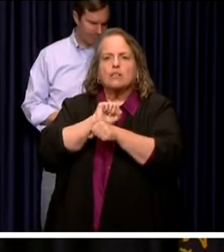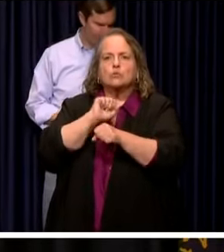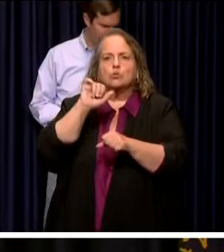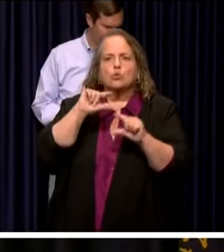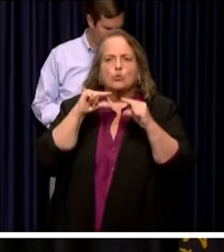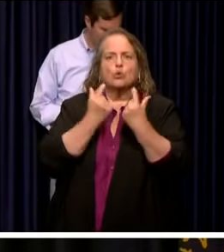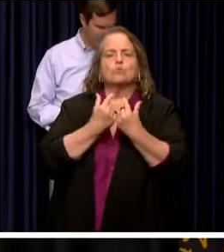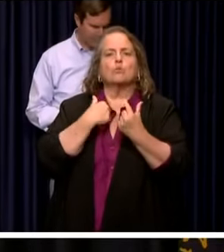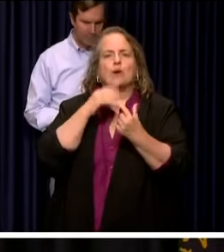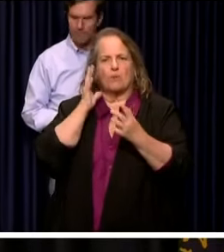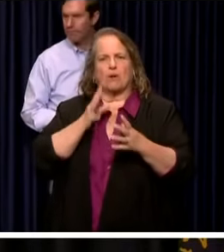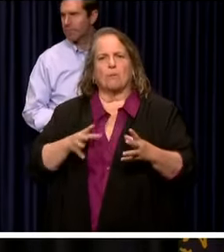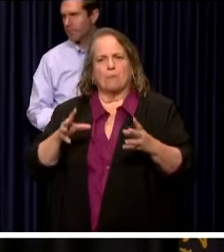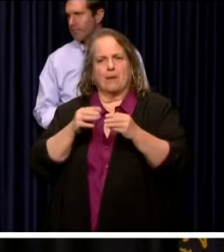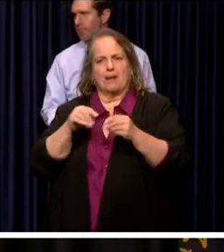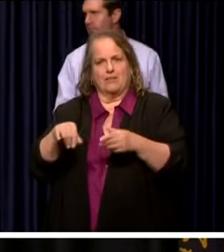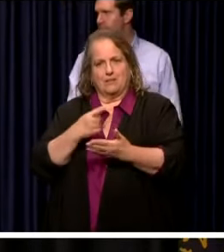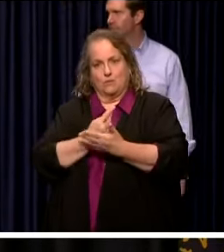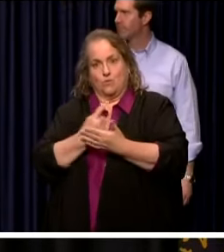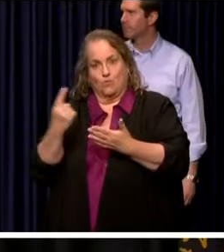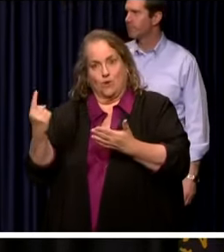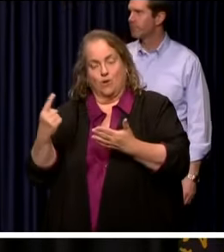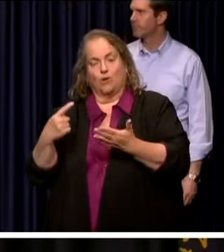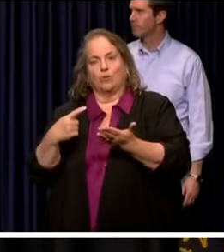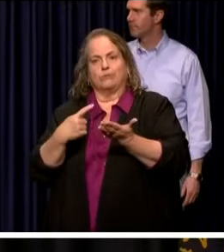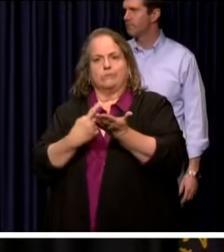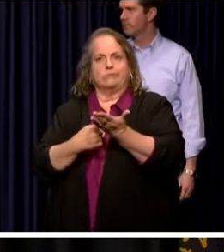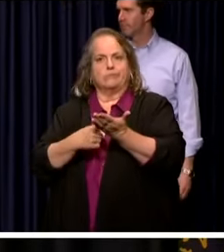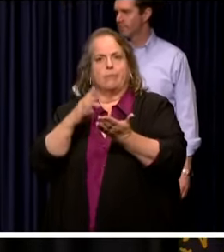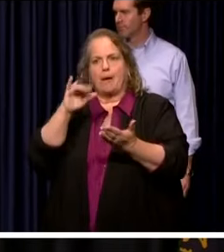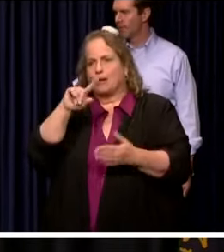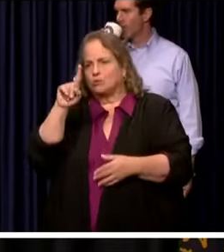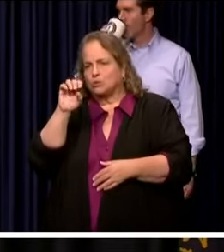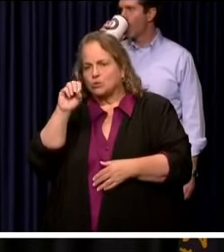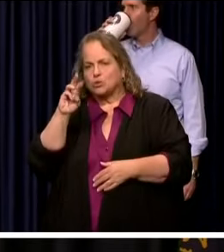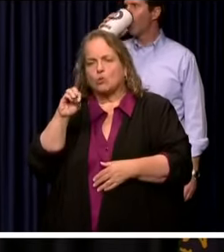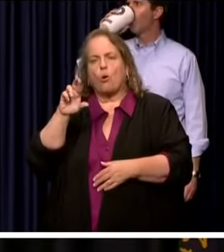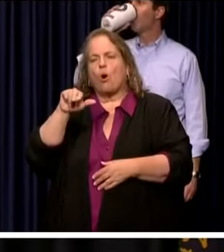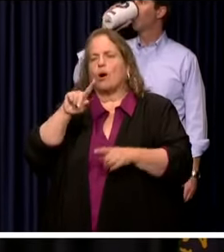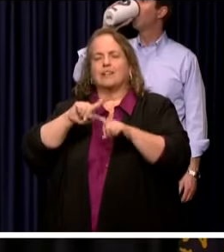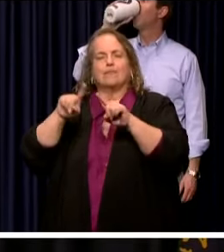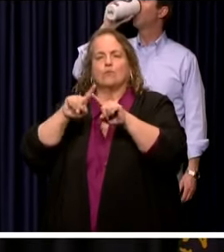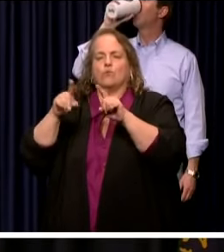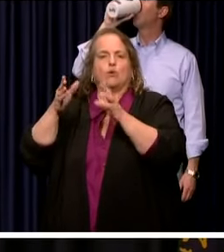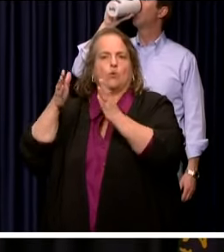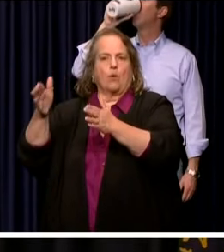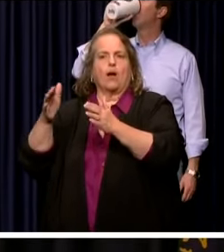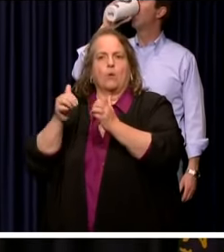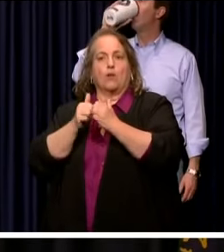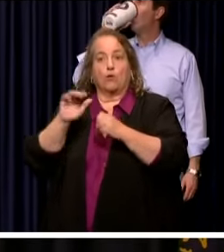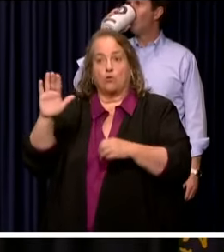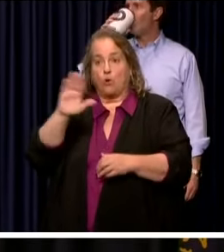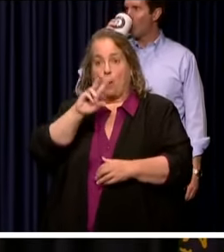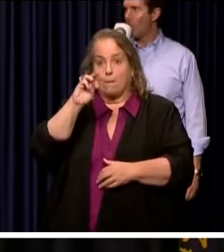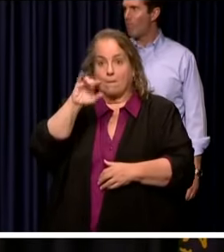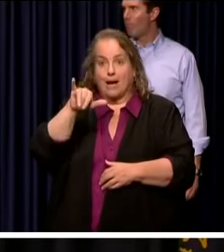REPORT. WE WANT TO MAKE SURE THAT WHERE YOU CAN, YOU ARE STILL